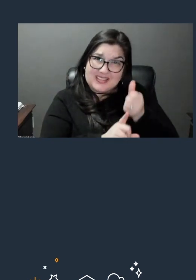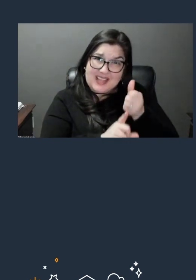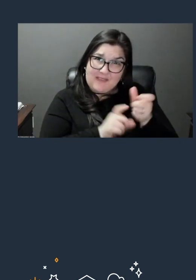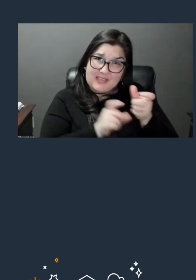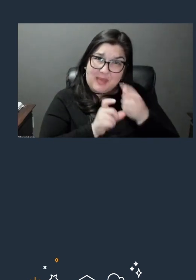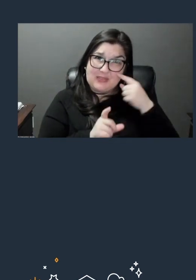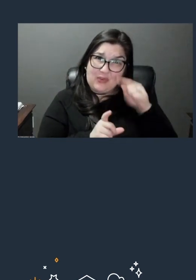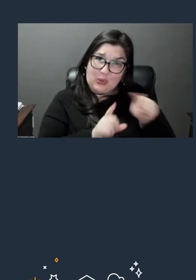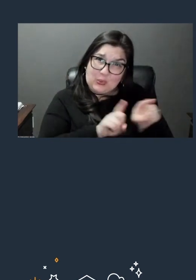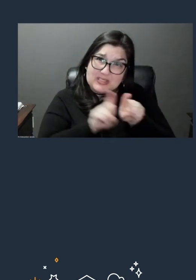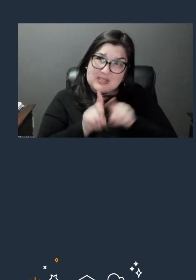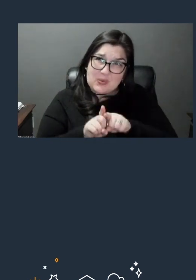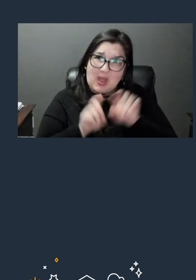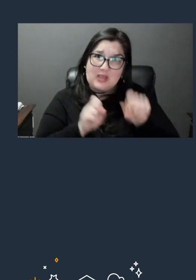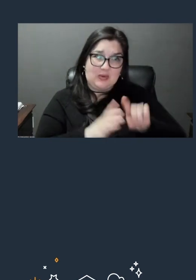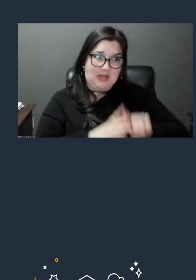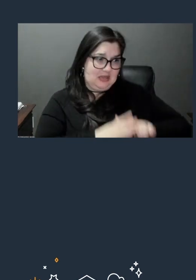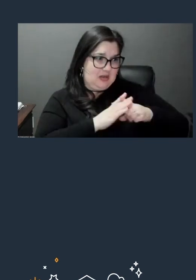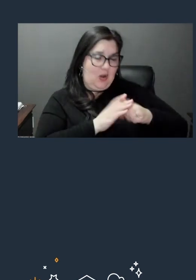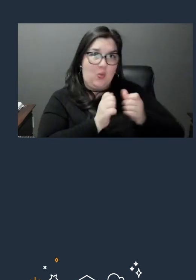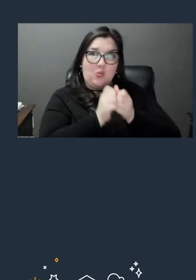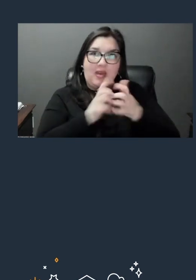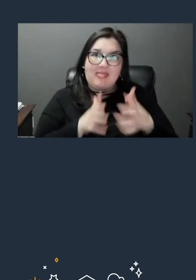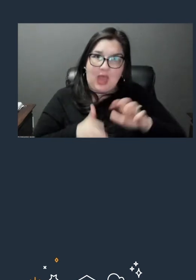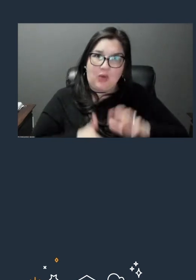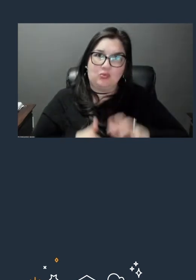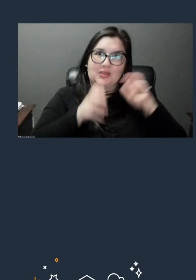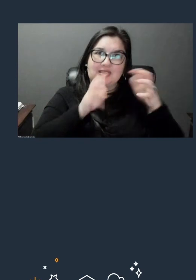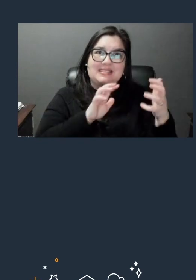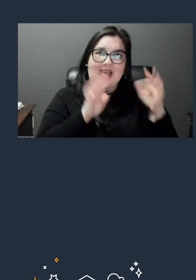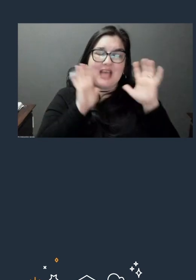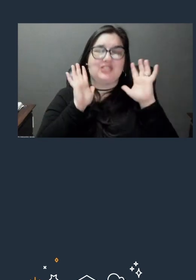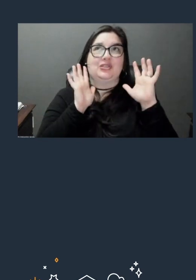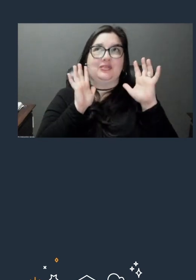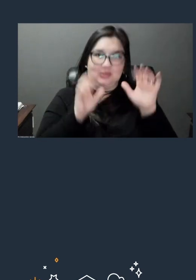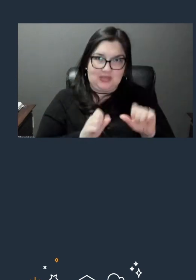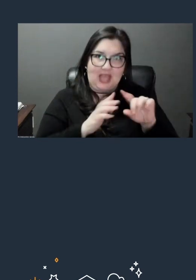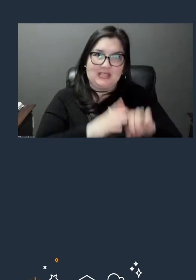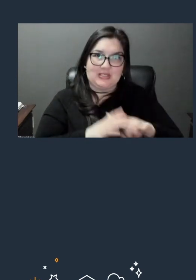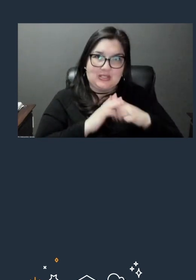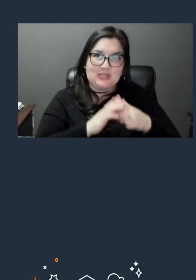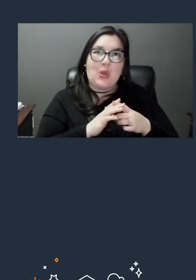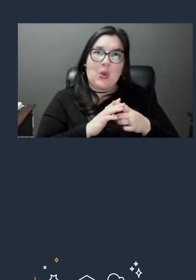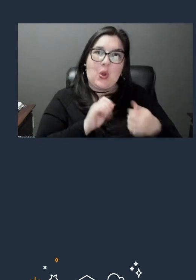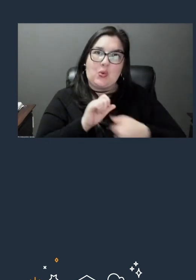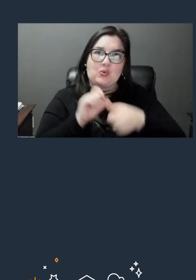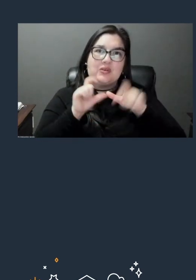even when you're not having a disaster, you can kick off the restore. Yep, try it out. - You can restore the data, make sure that, you know, do a game day of sorts,